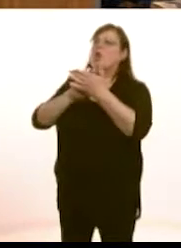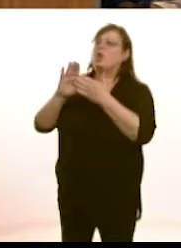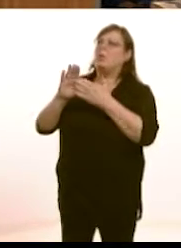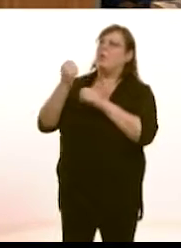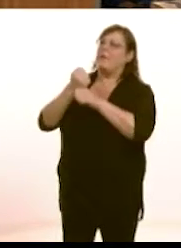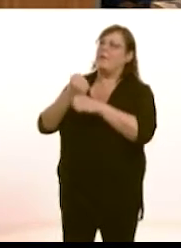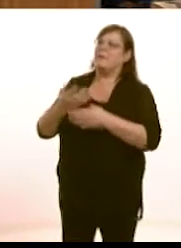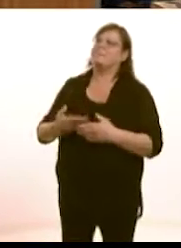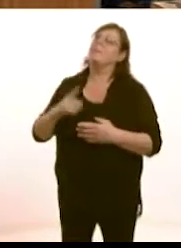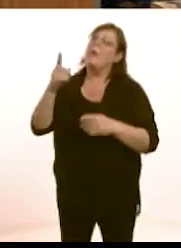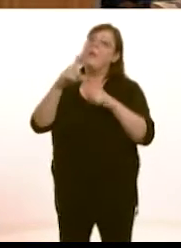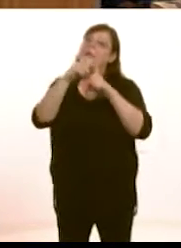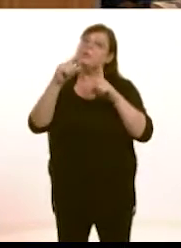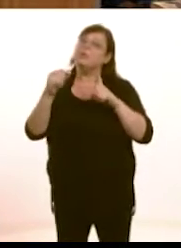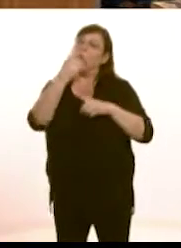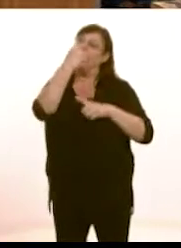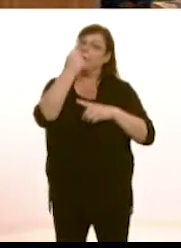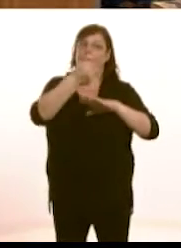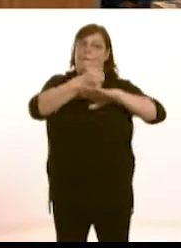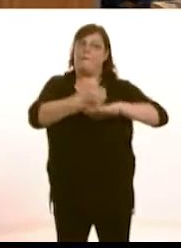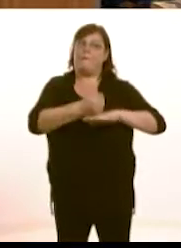syín mynd i gael eu cyflwyno dros y blynyddoedd nesaf.